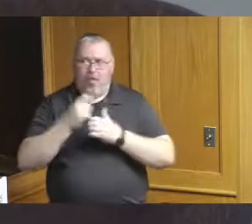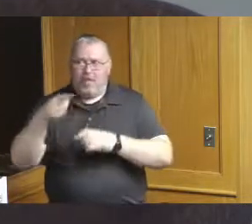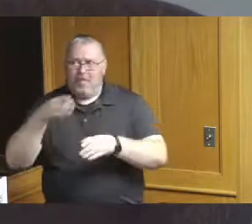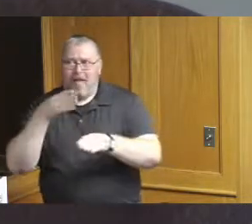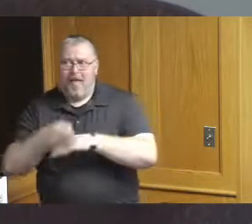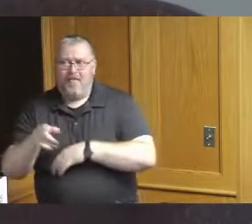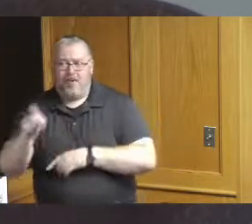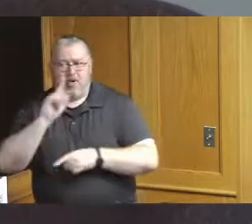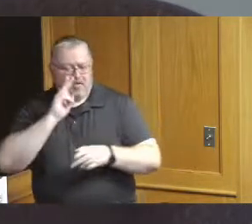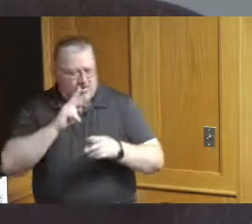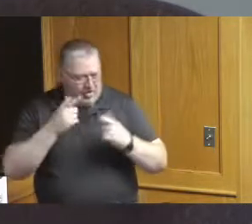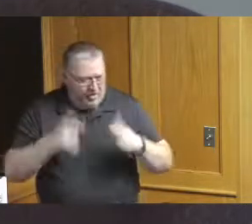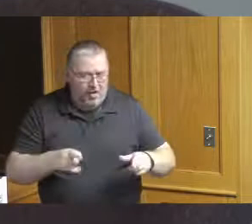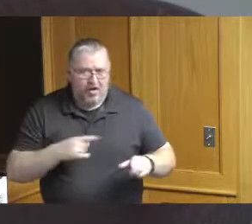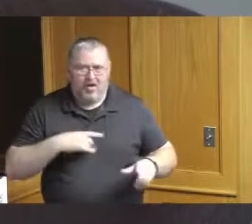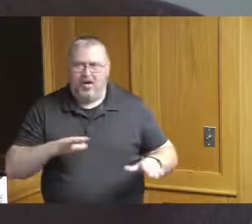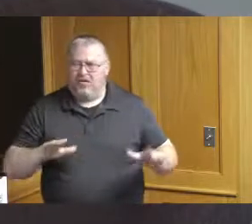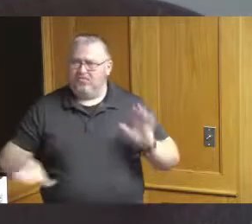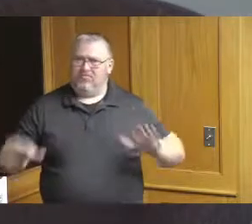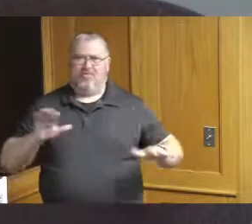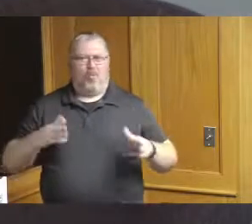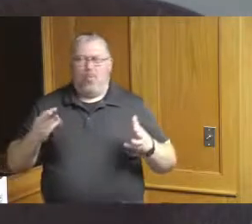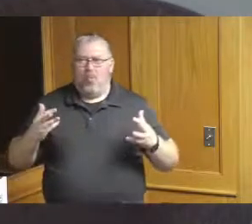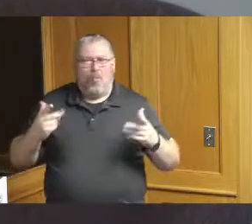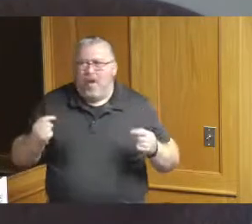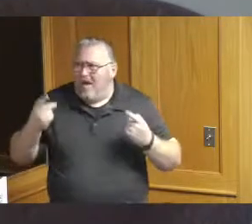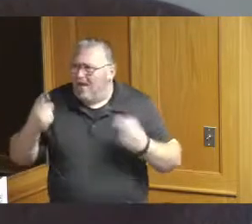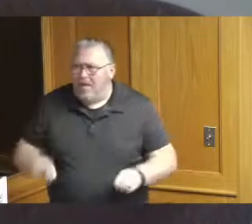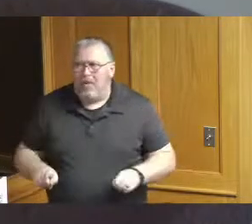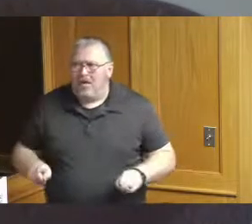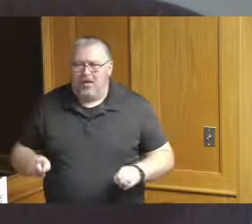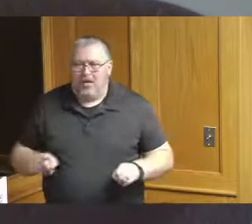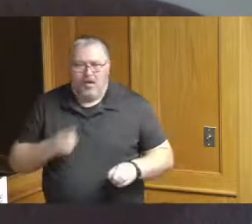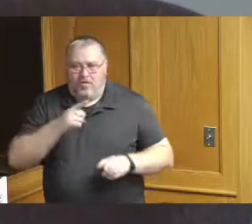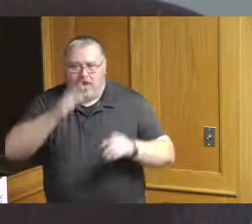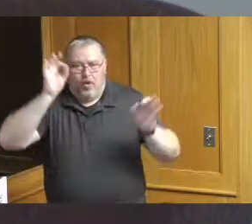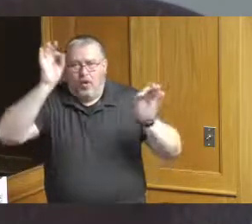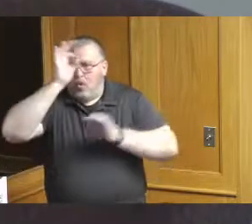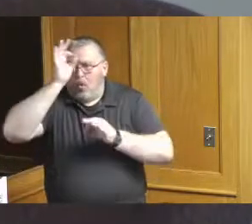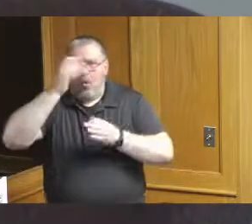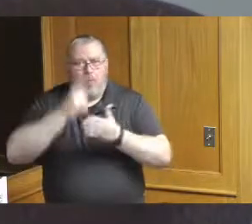rolled out and said um what what just happened and they did not know what had just happened and